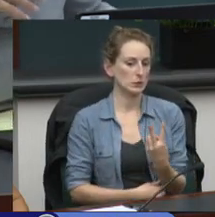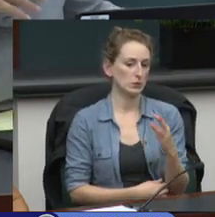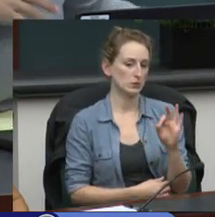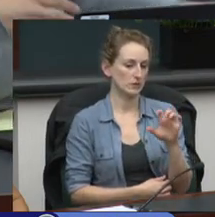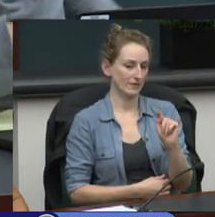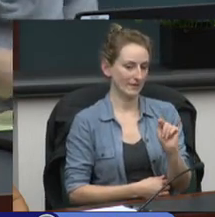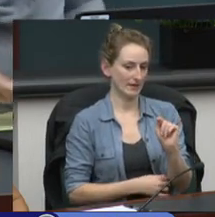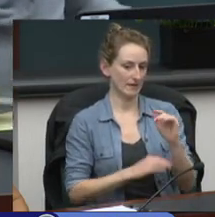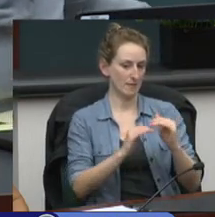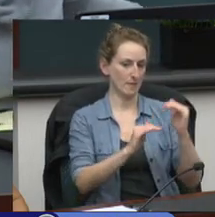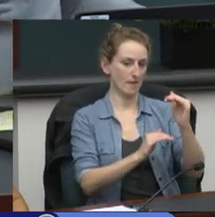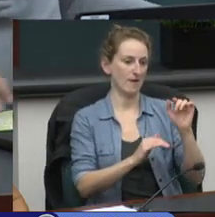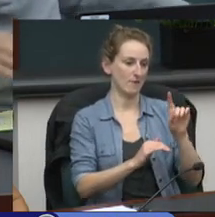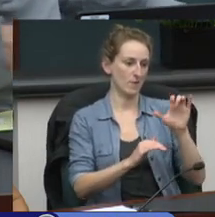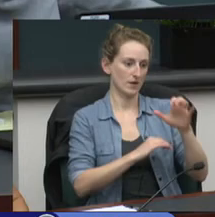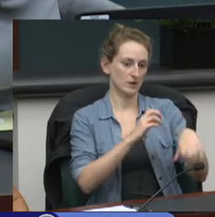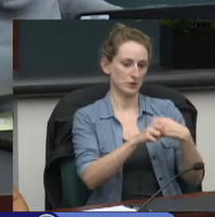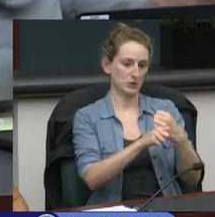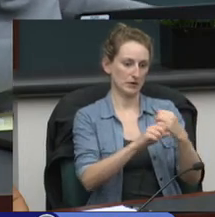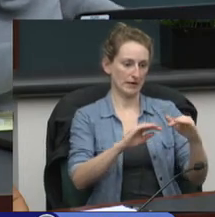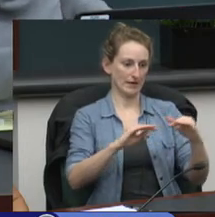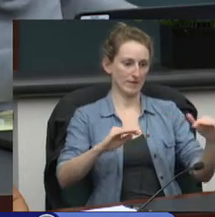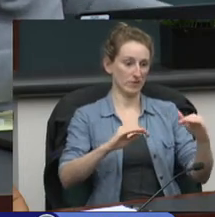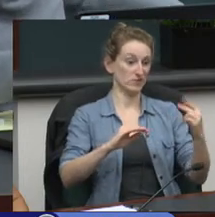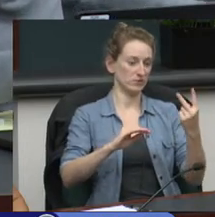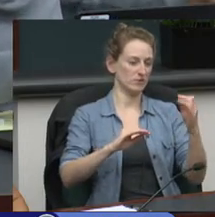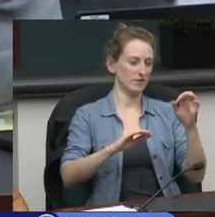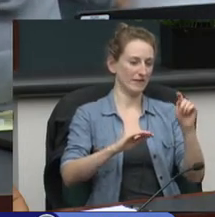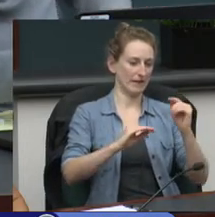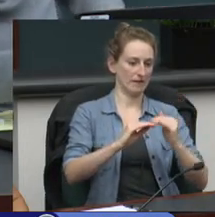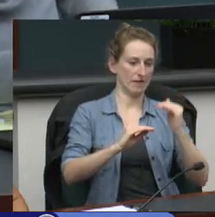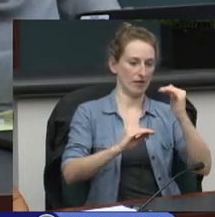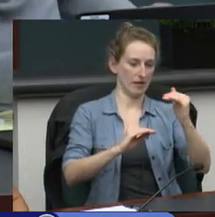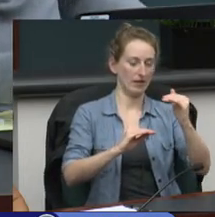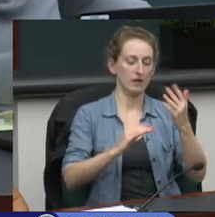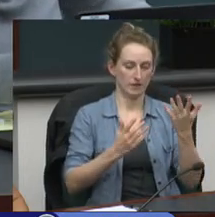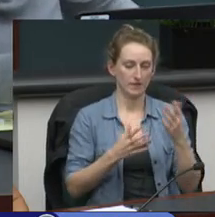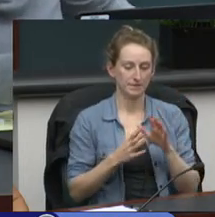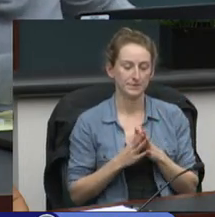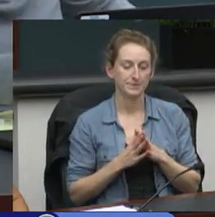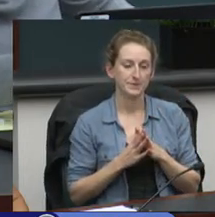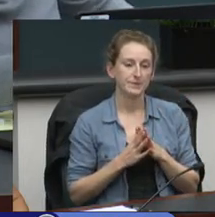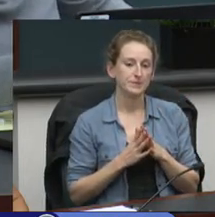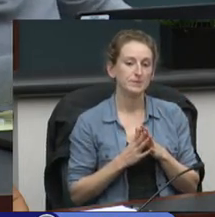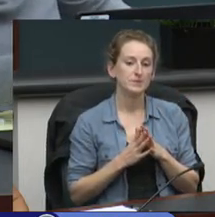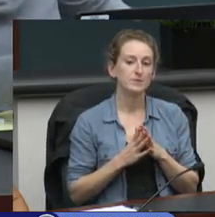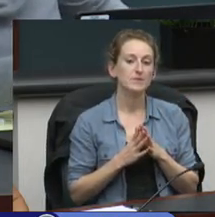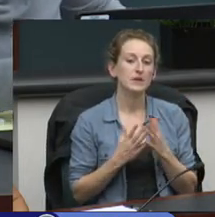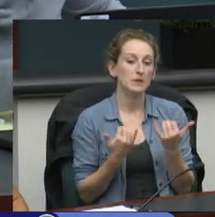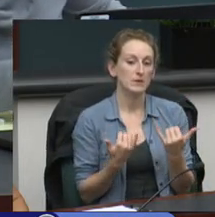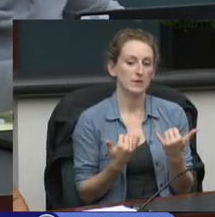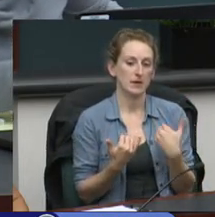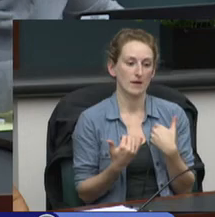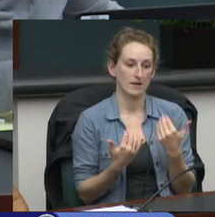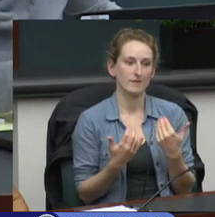leaving in our we have currently additional development standards certain